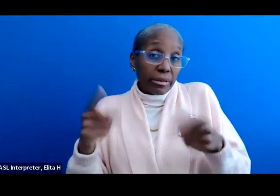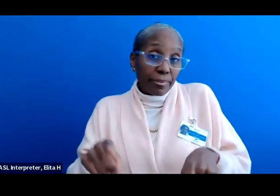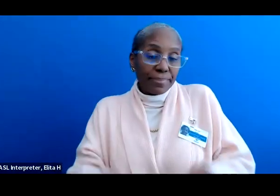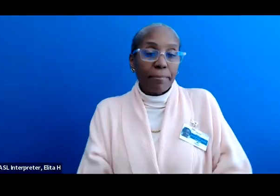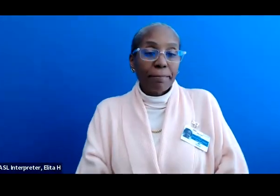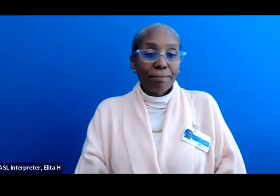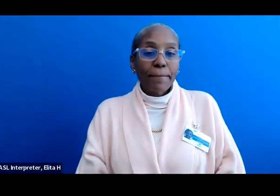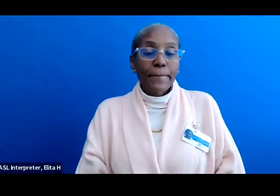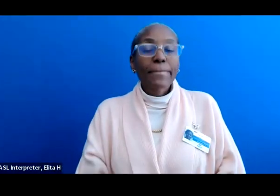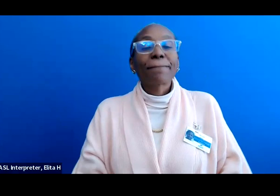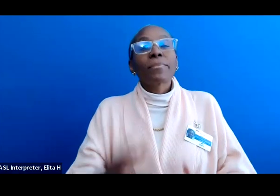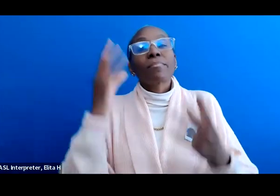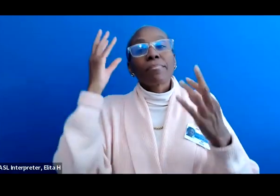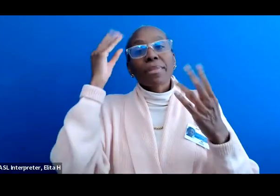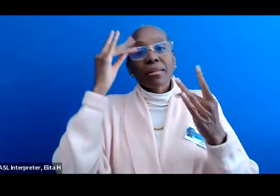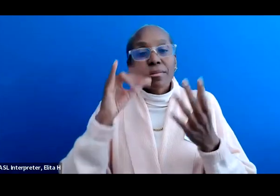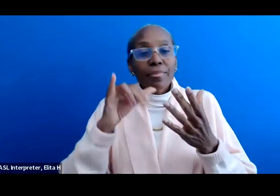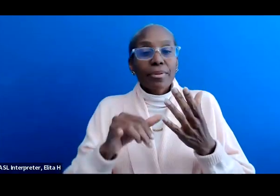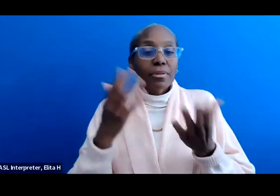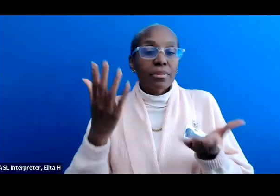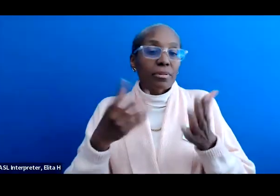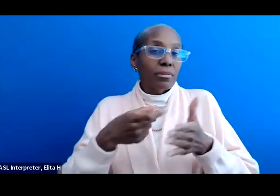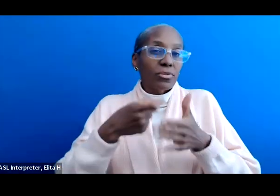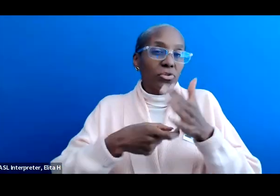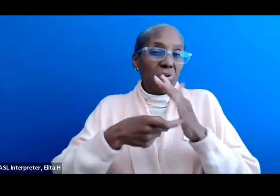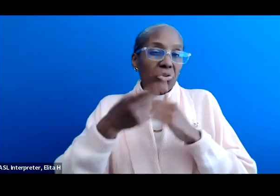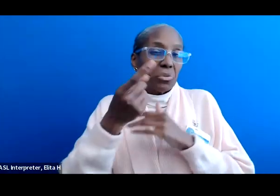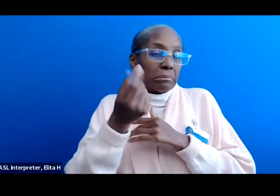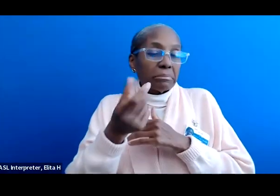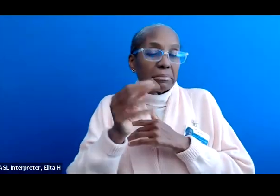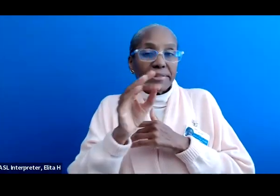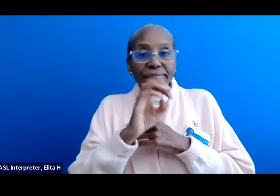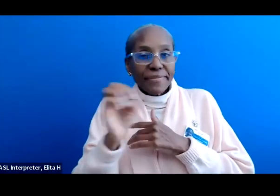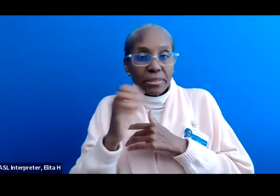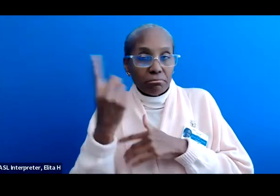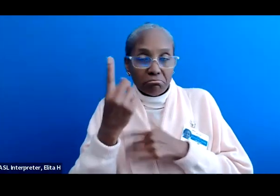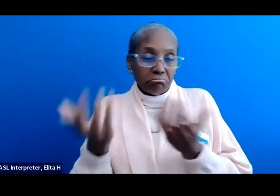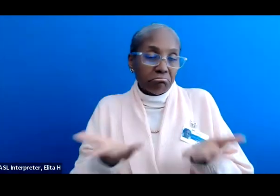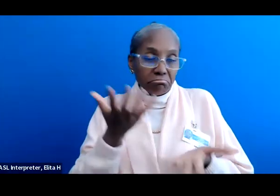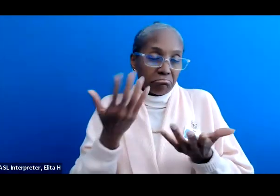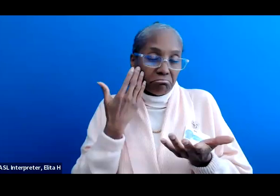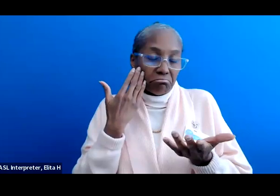So think about that. Maybe they'll charge you a little fee or I don't know, there's all